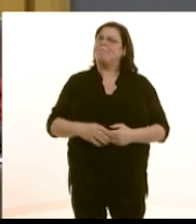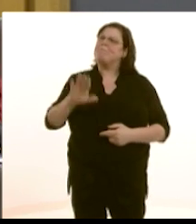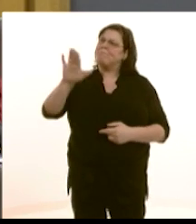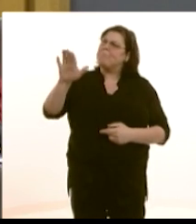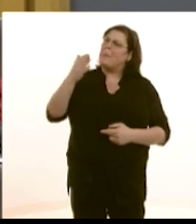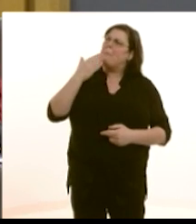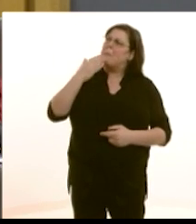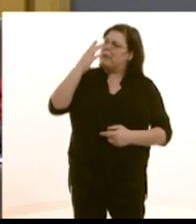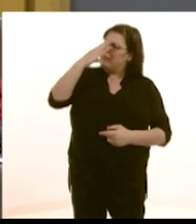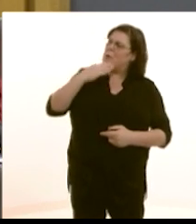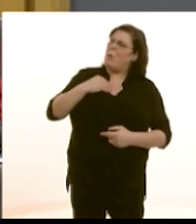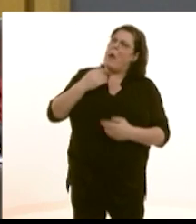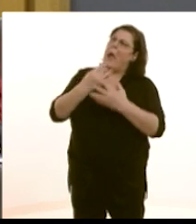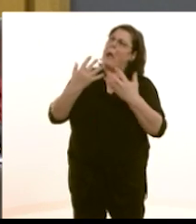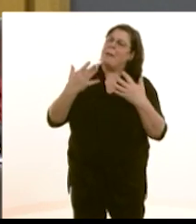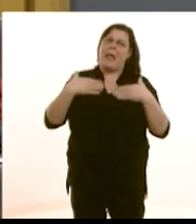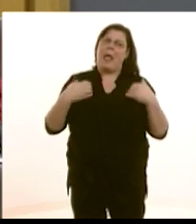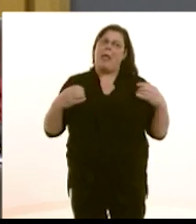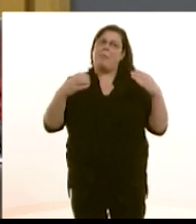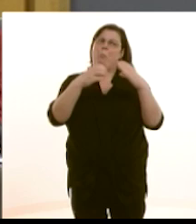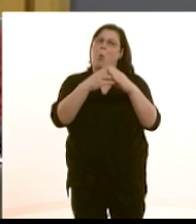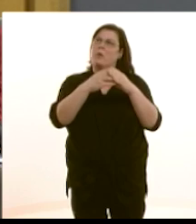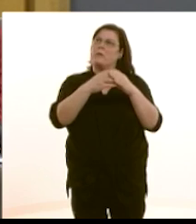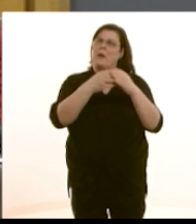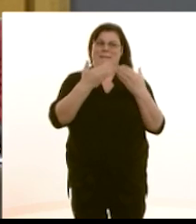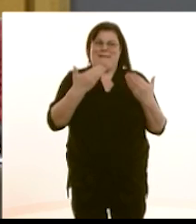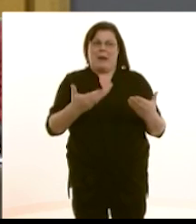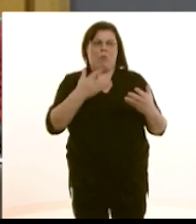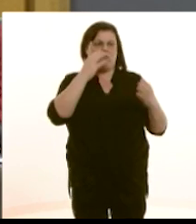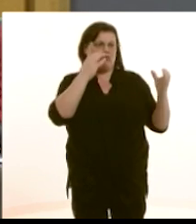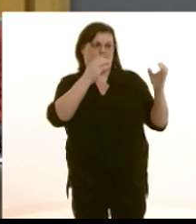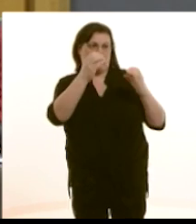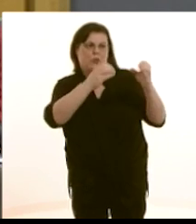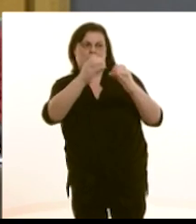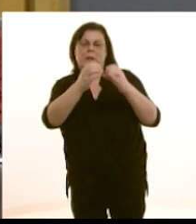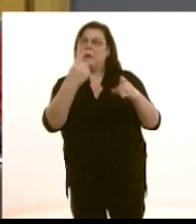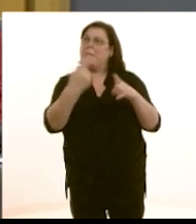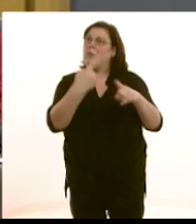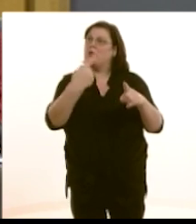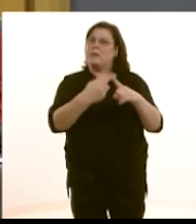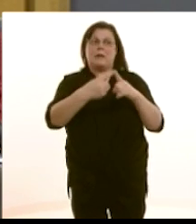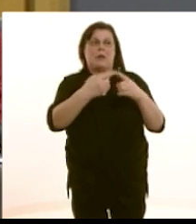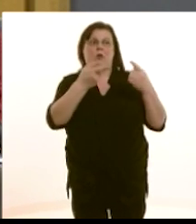many health boards are out recruiting now for emergency consultants. And, First Minister,